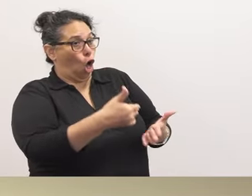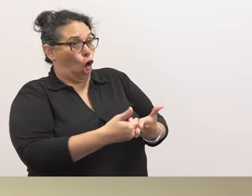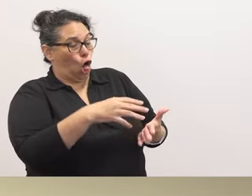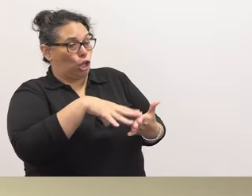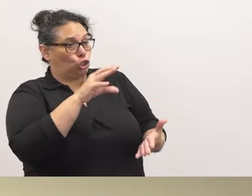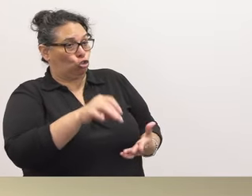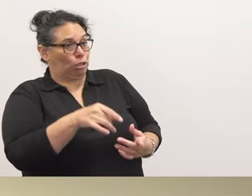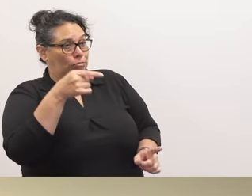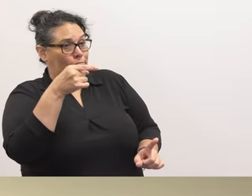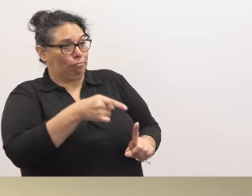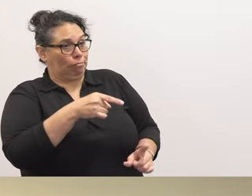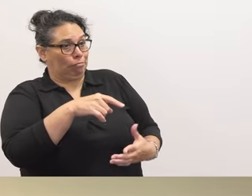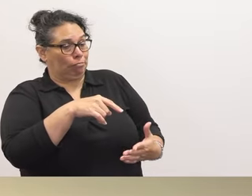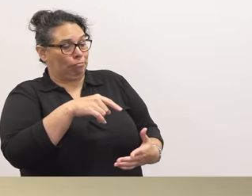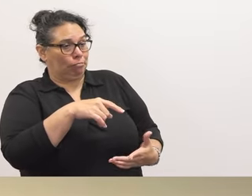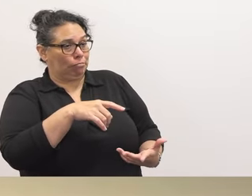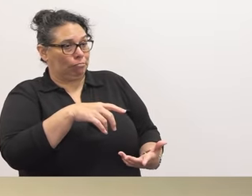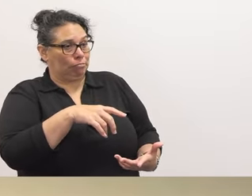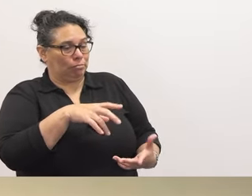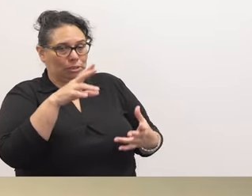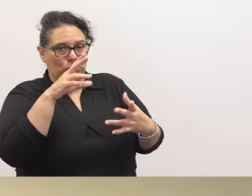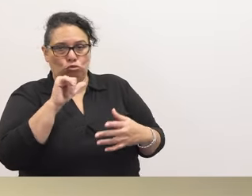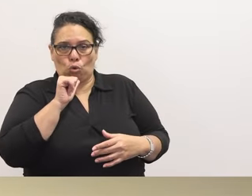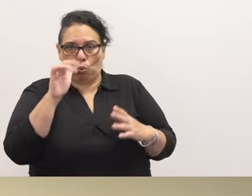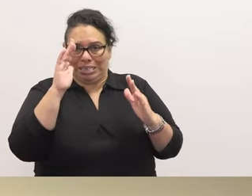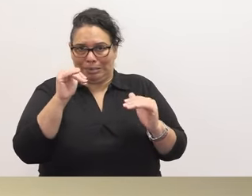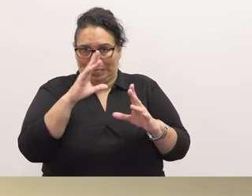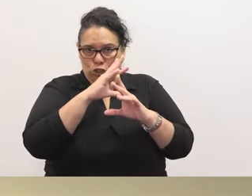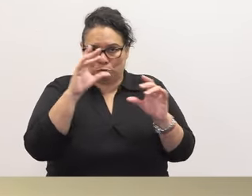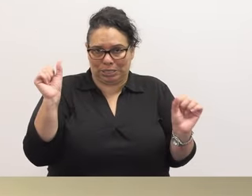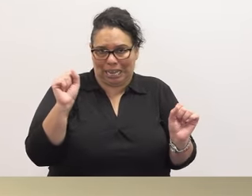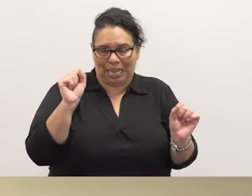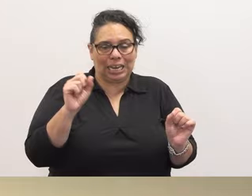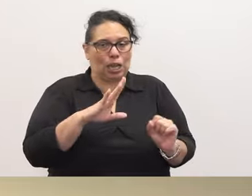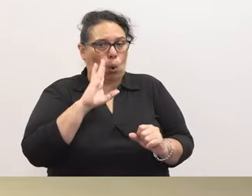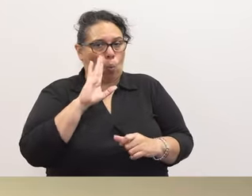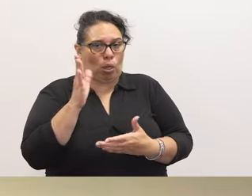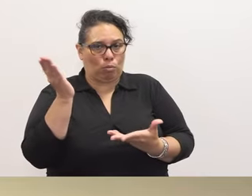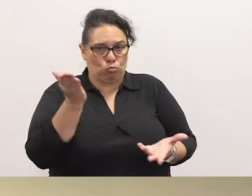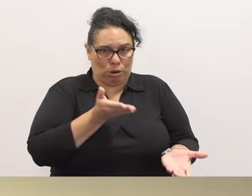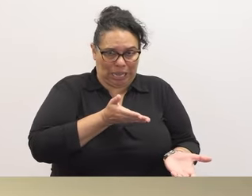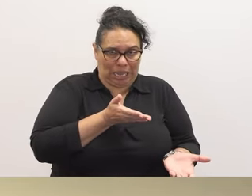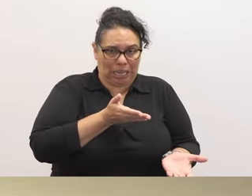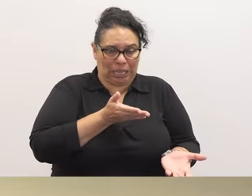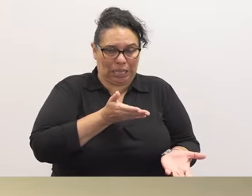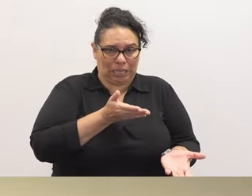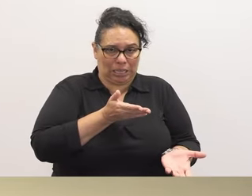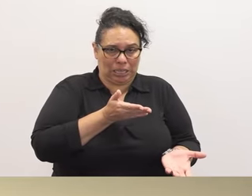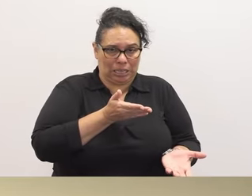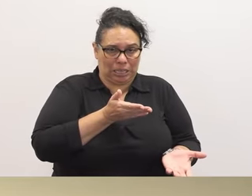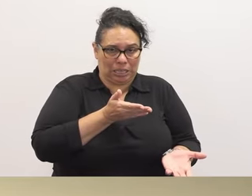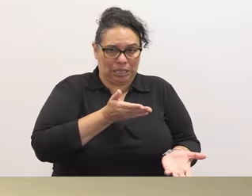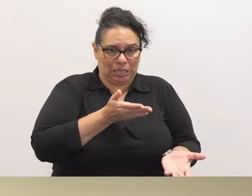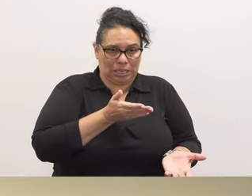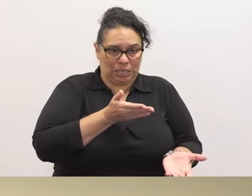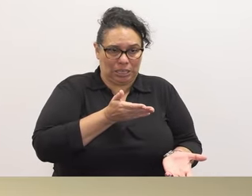don't expect that the superintendent is then going to bring you masterfully disaggregated data